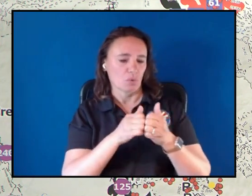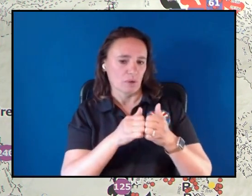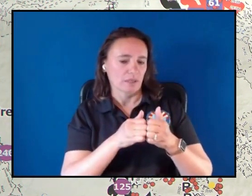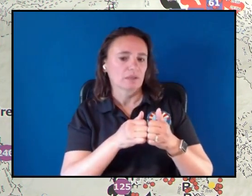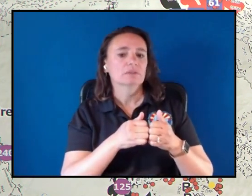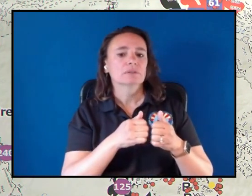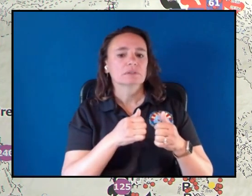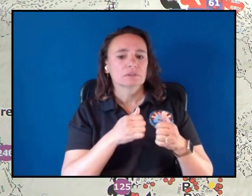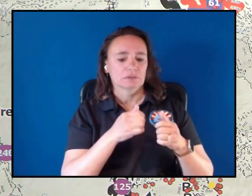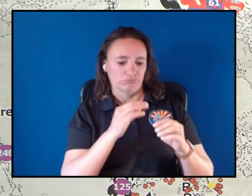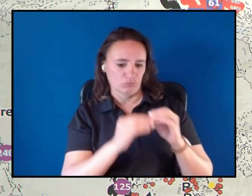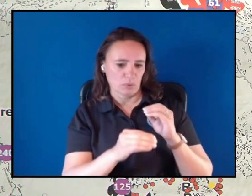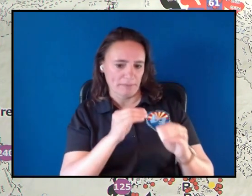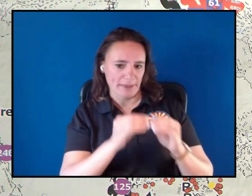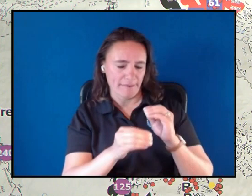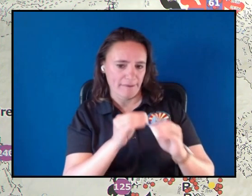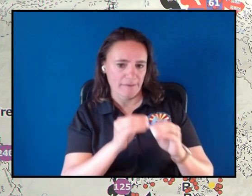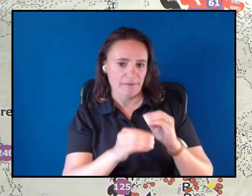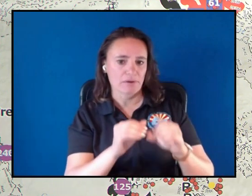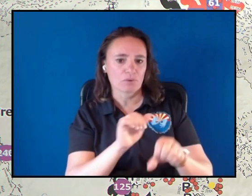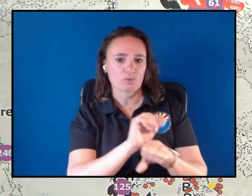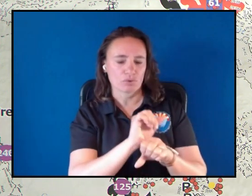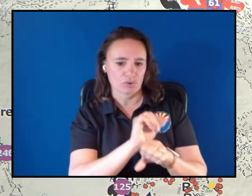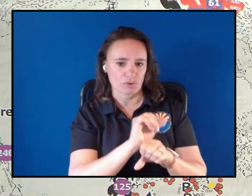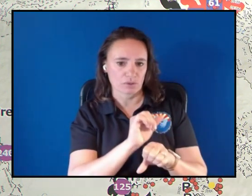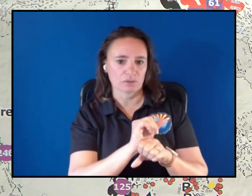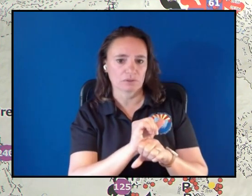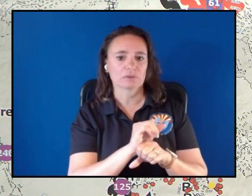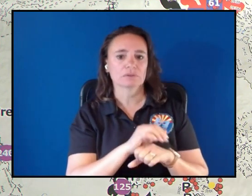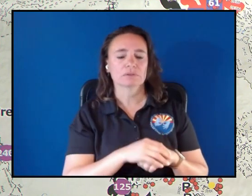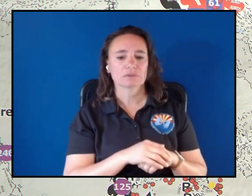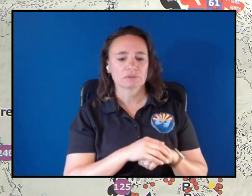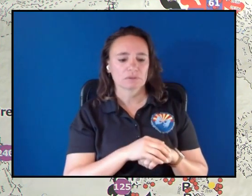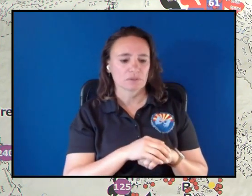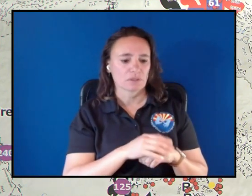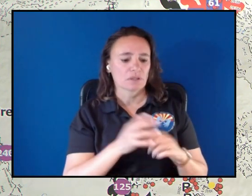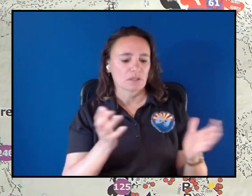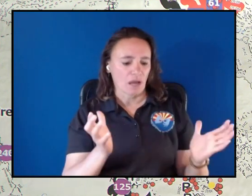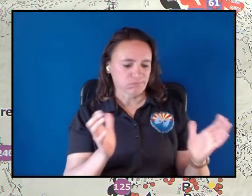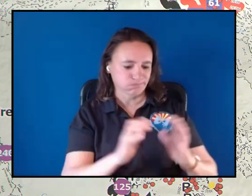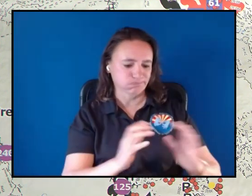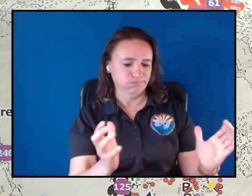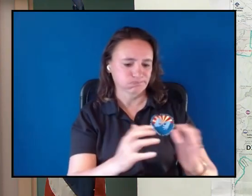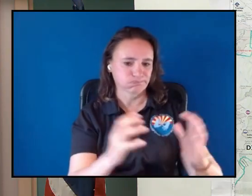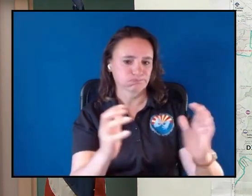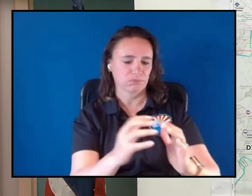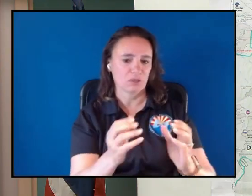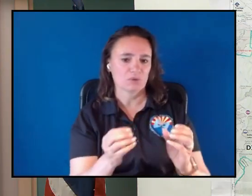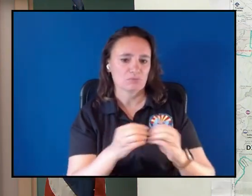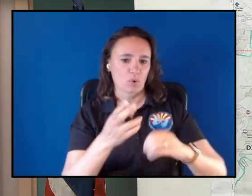equipment, pulling the dozer berms back in and trying to restore that back to a more natural state.